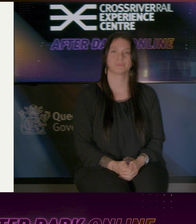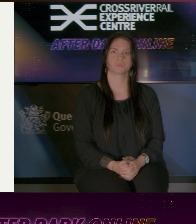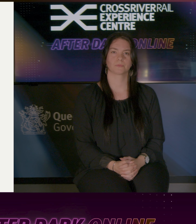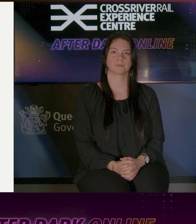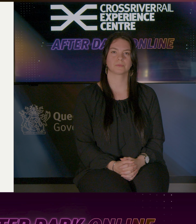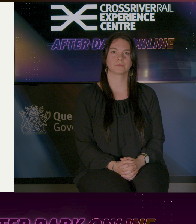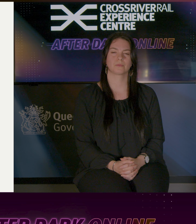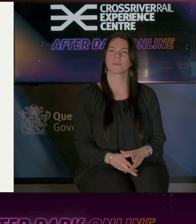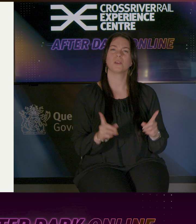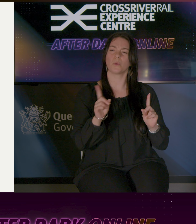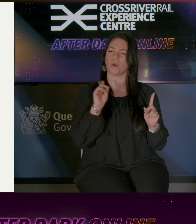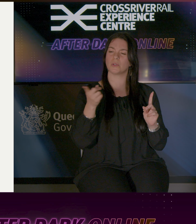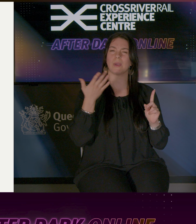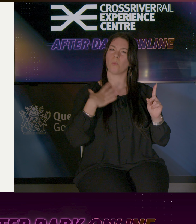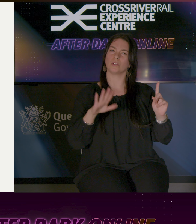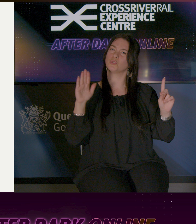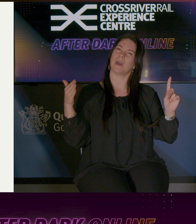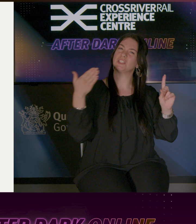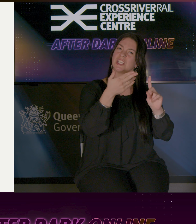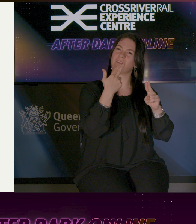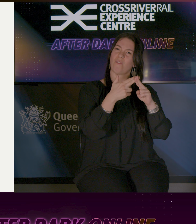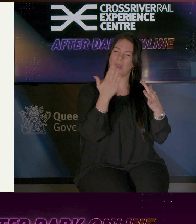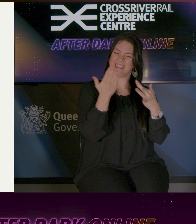what do we want to achieve for accessibility at Cross River Rail